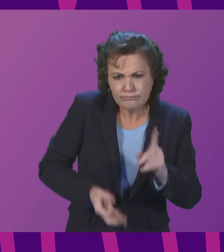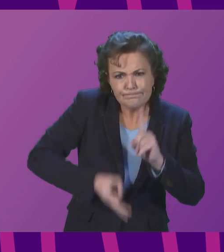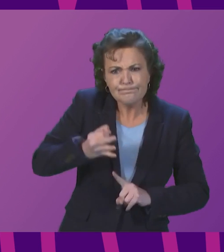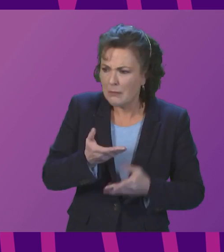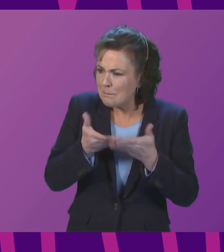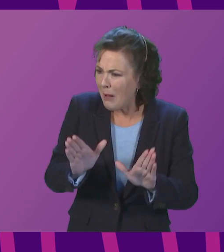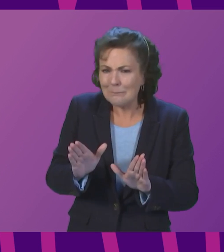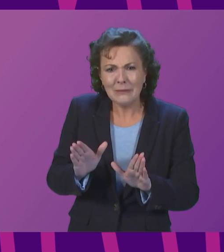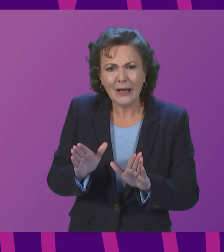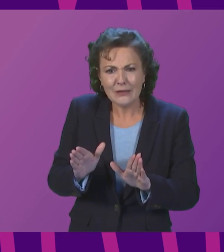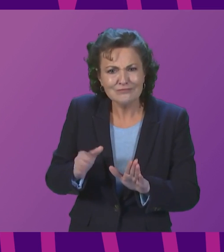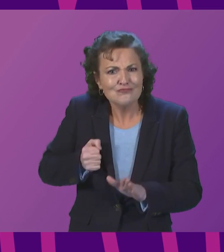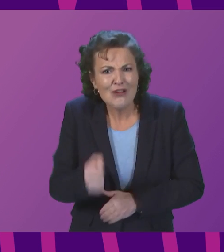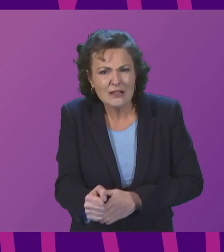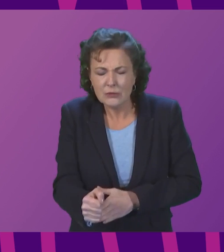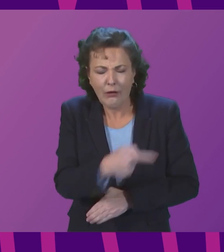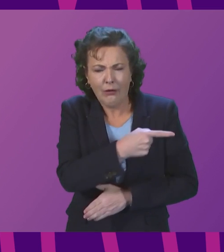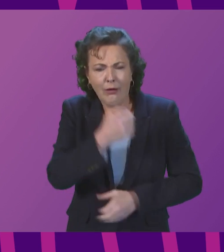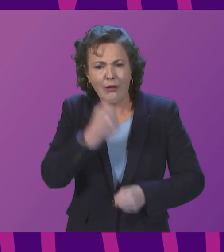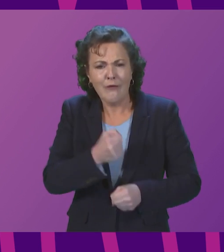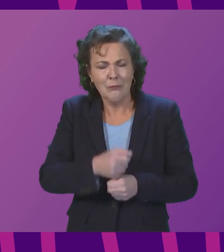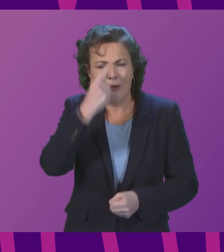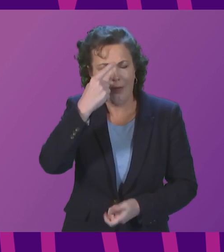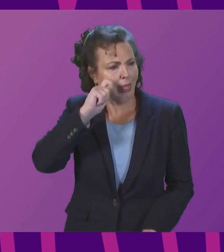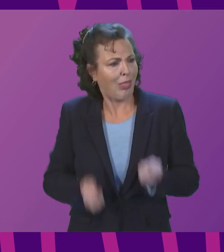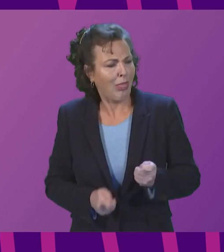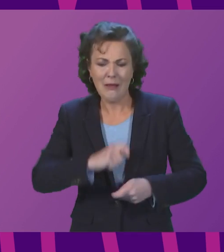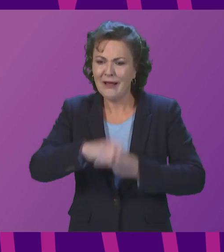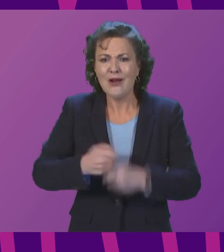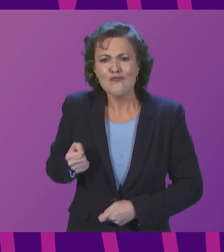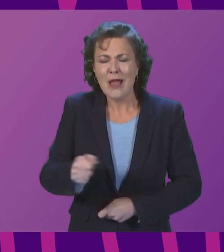is going to nationalise the railways and make no improvements to the services.